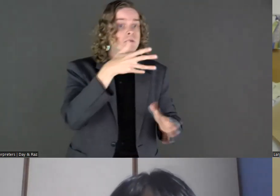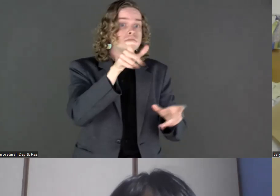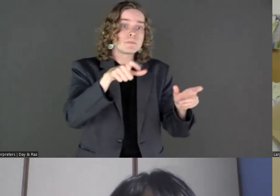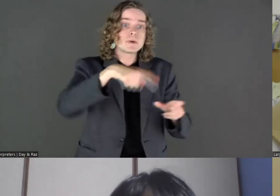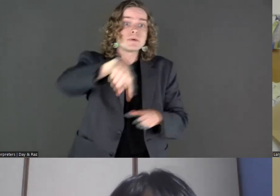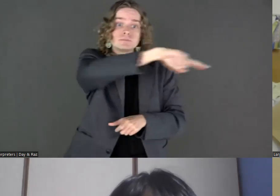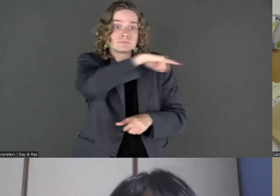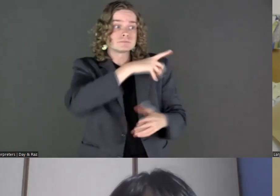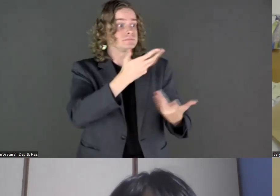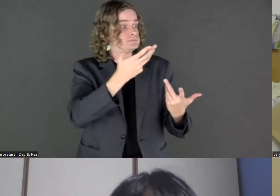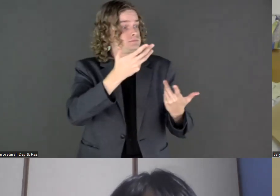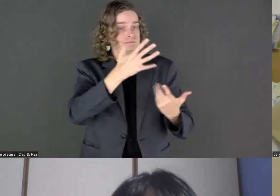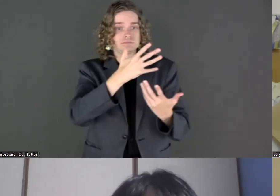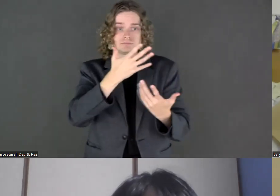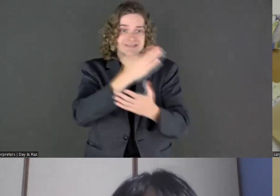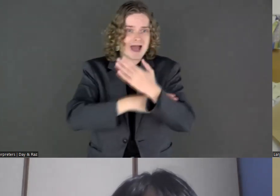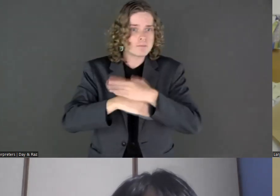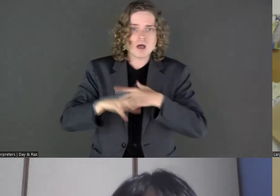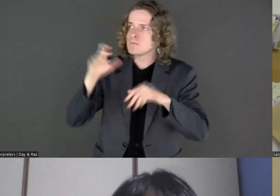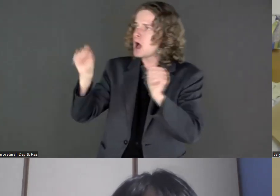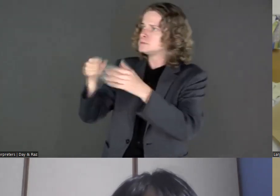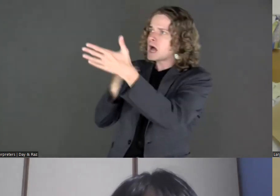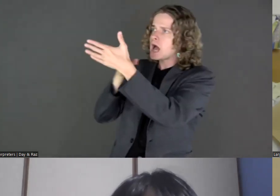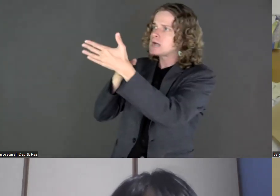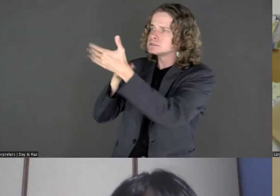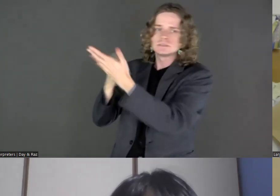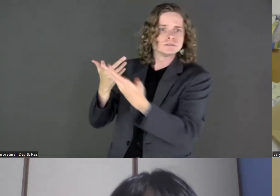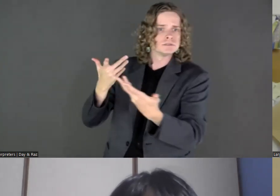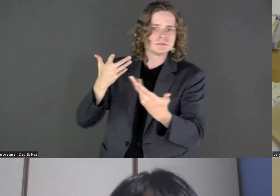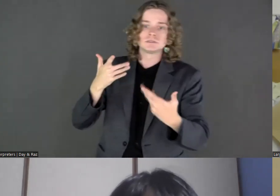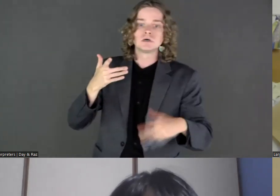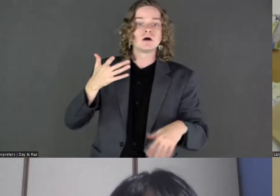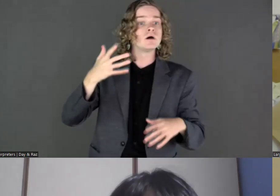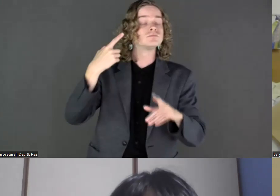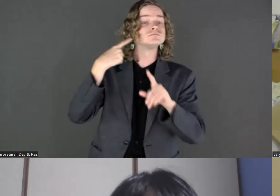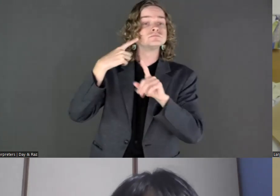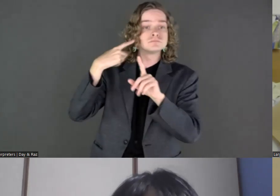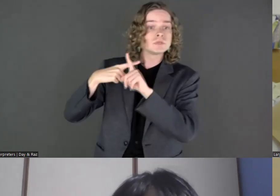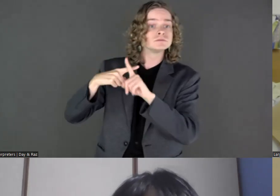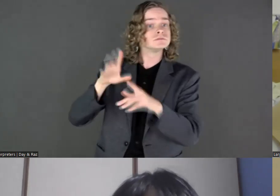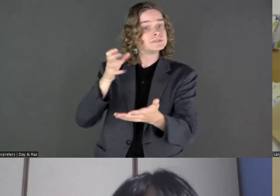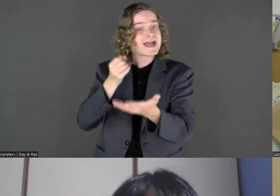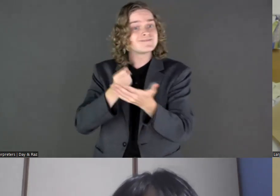have disabilities access to information. Because a significant number of people with deafness,